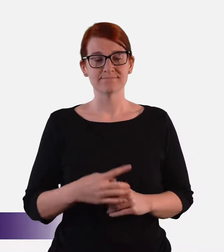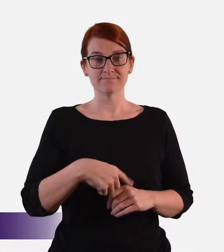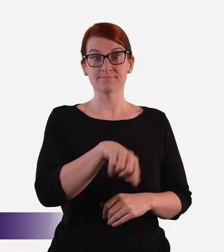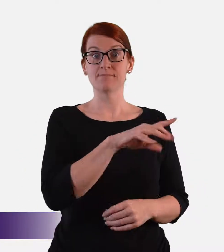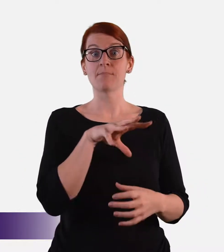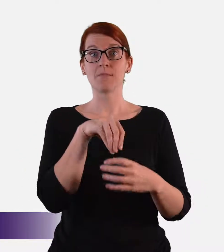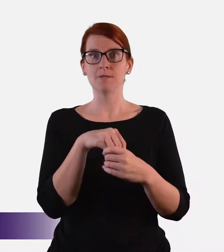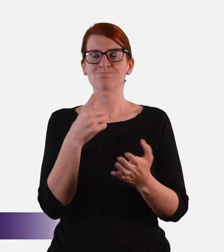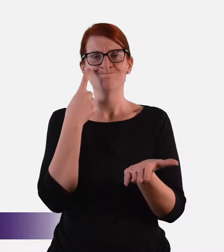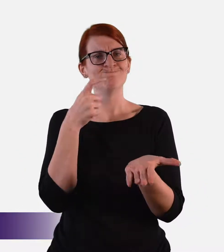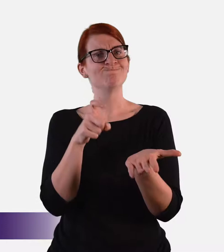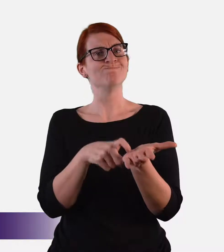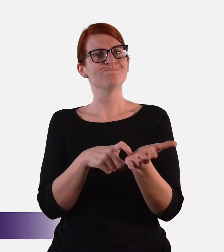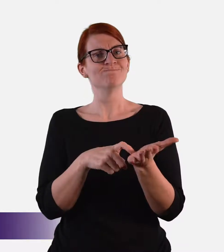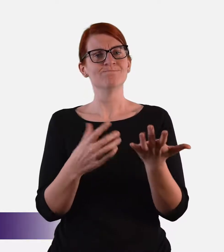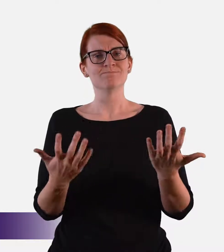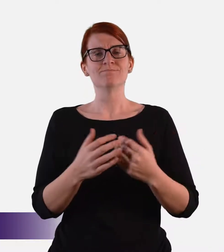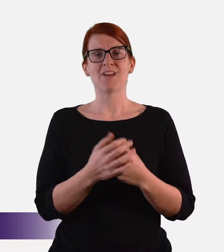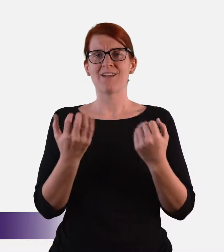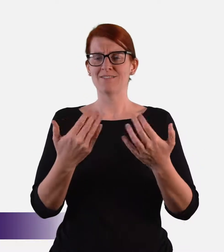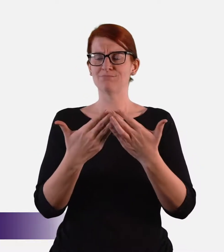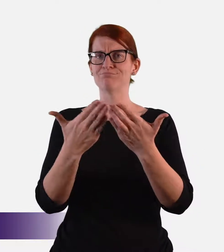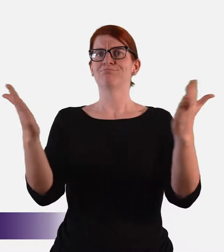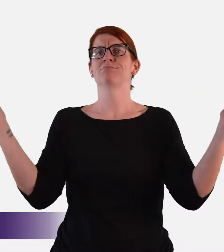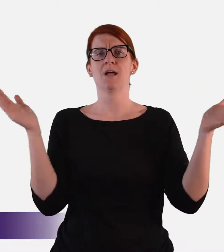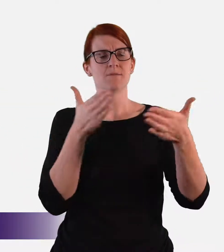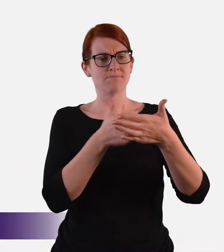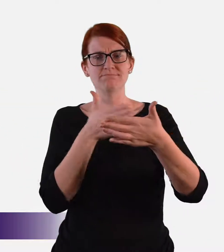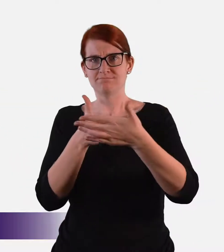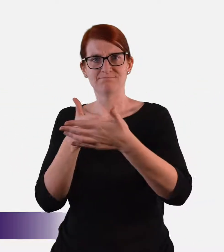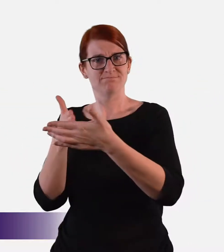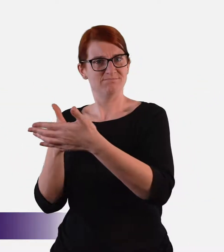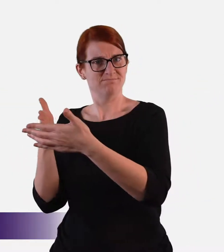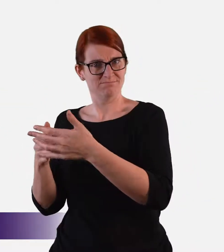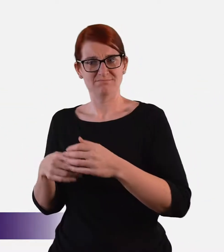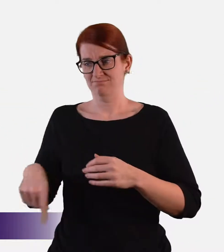Participants acknowledged the range of barriers experienced -